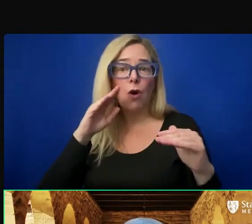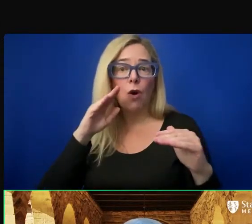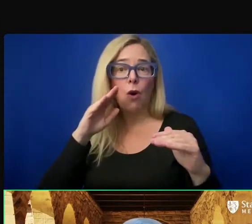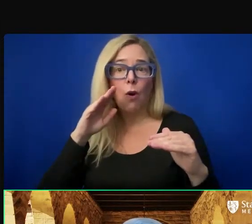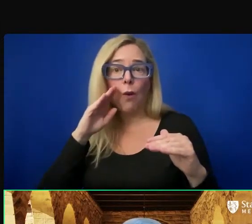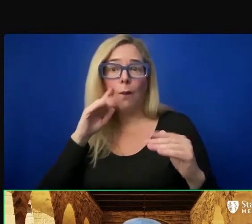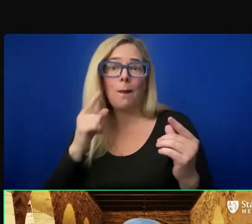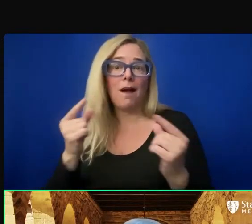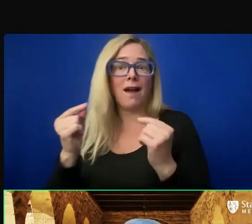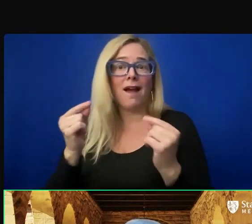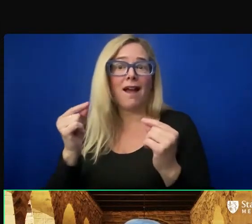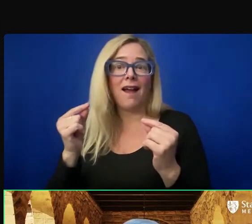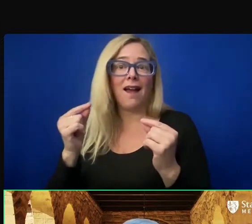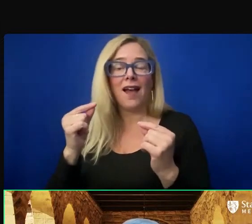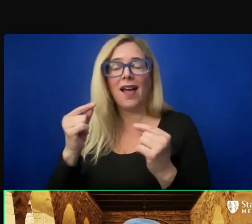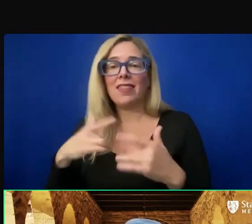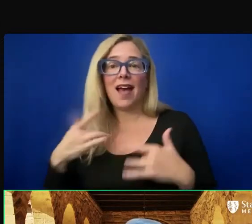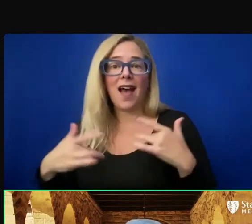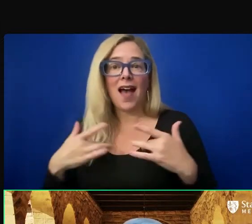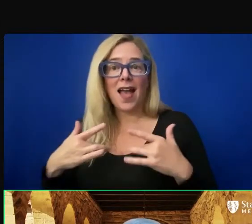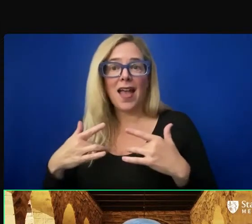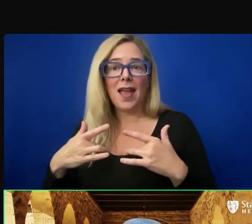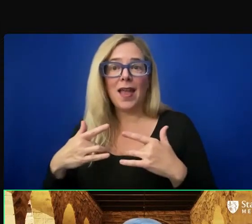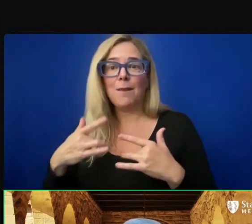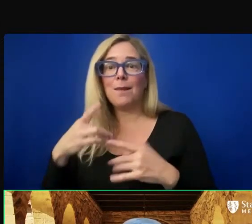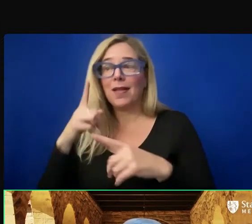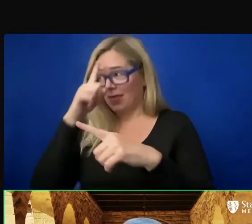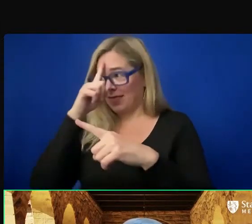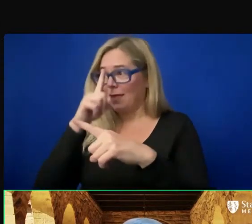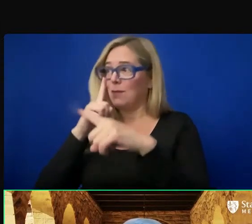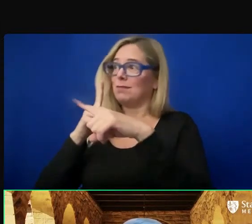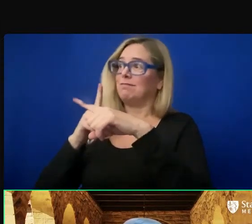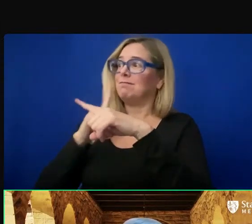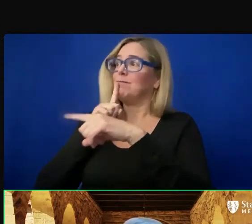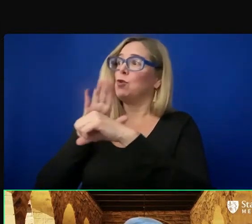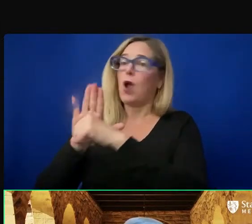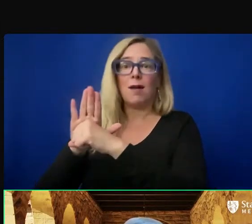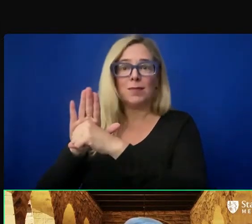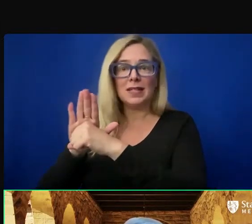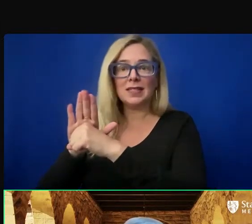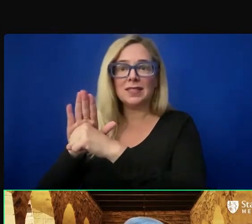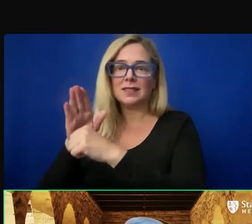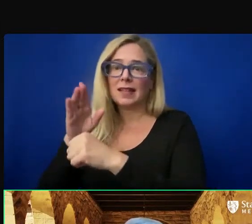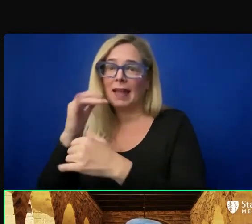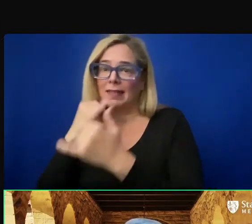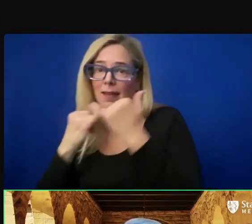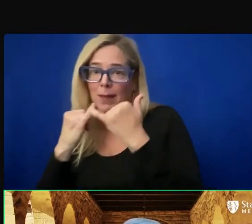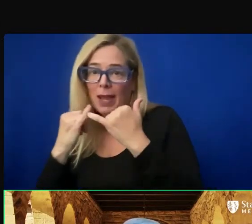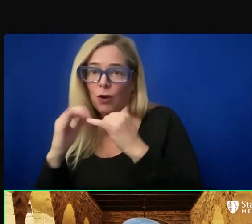peril. If there is only one thing you take away from this talk and from the work I do is the fact